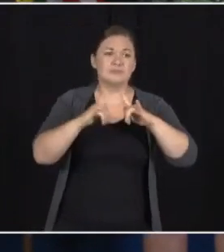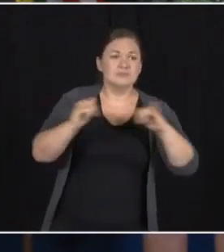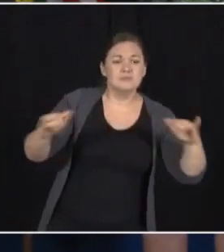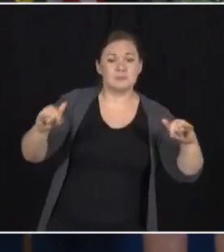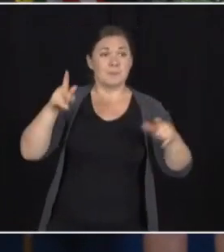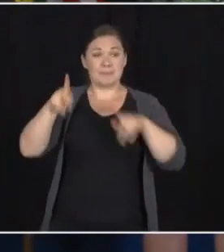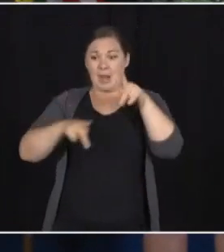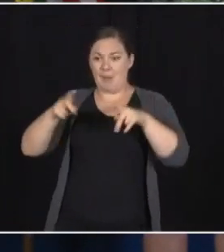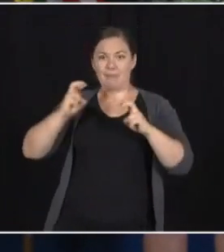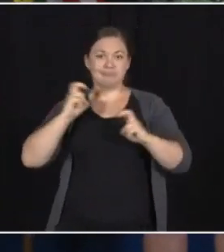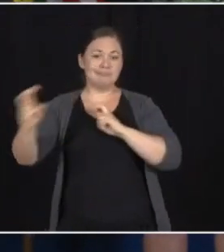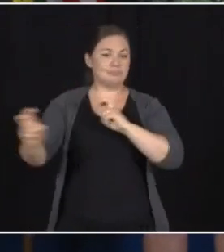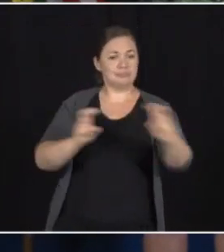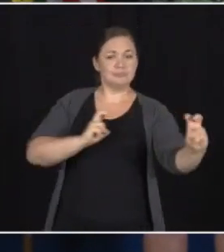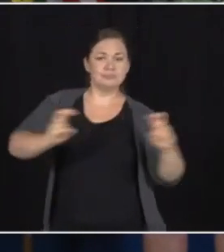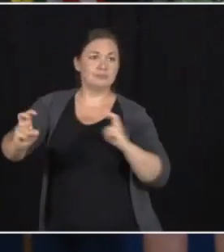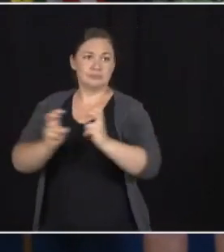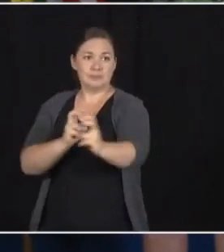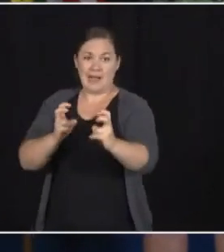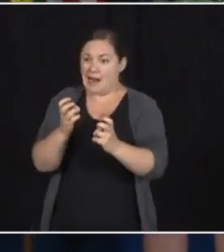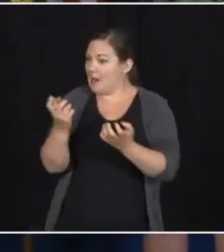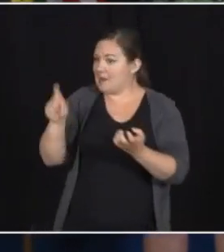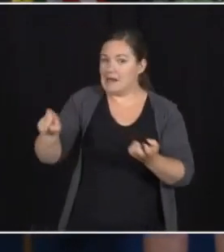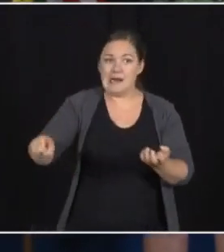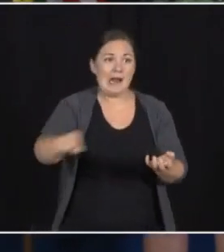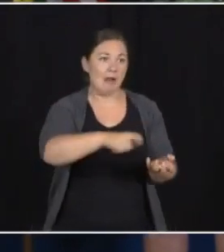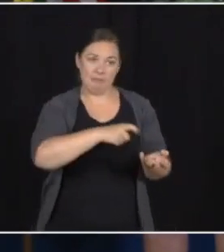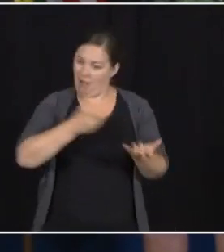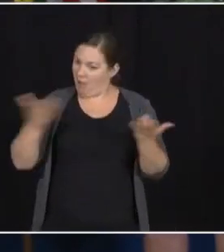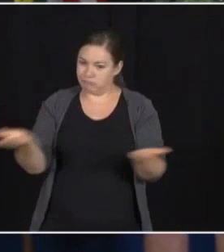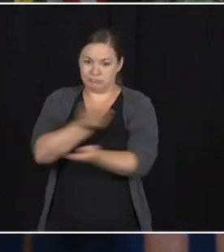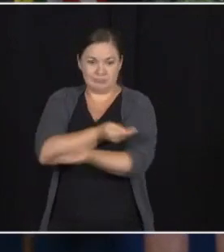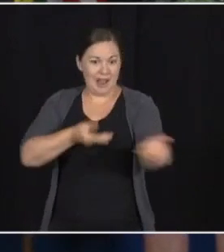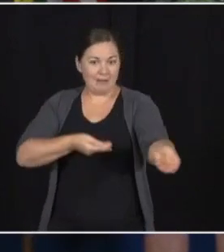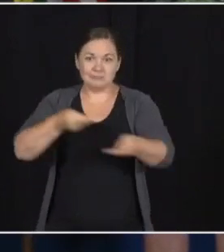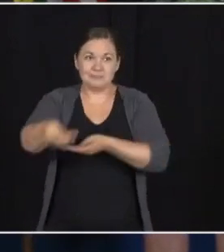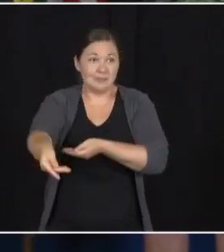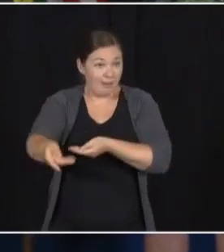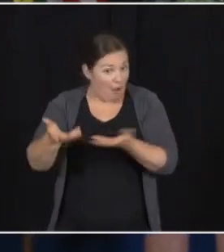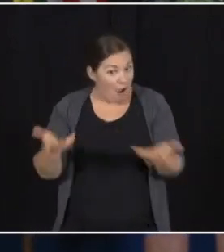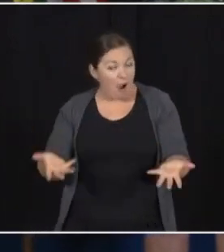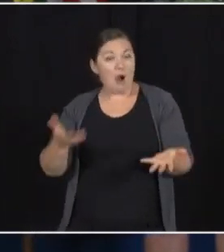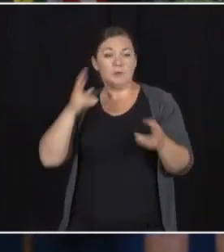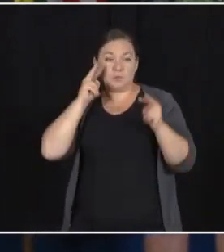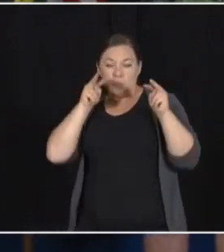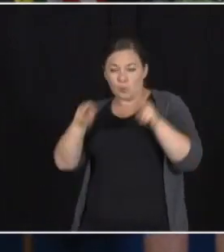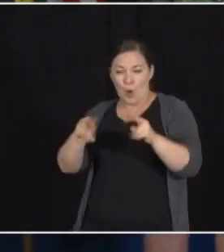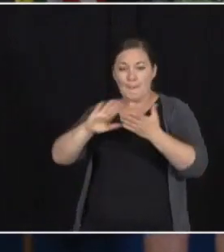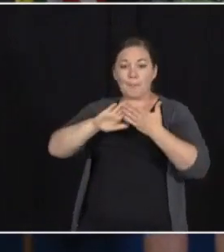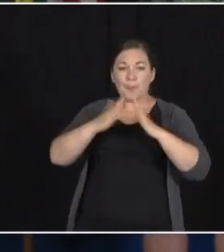Our plan for developing transit oriented communities will allow us to develop complete communities